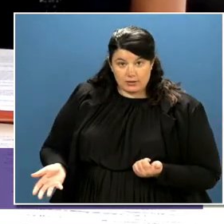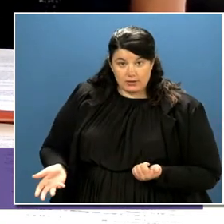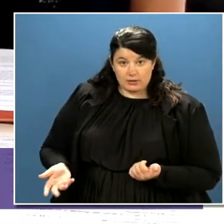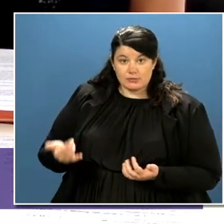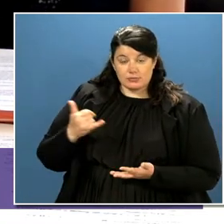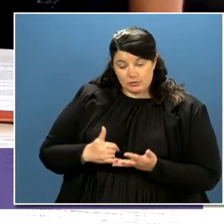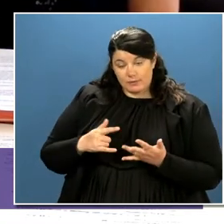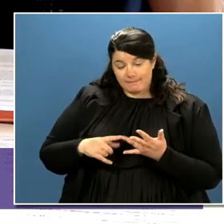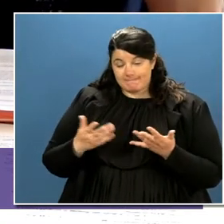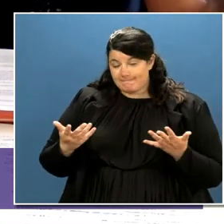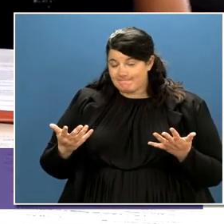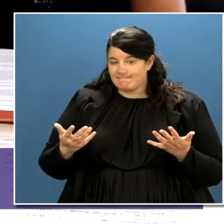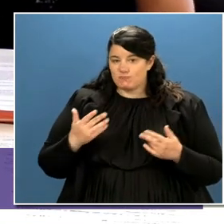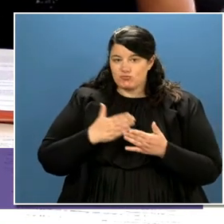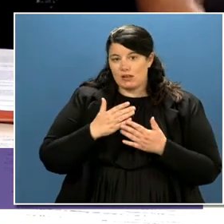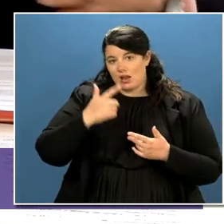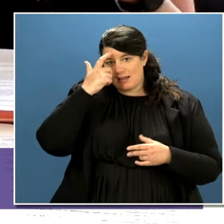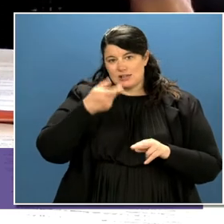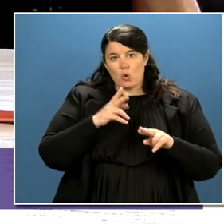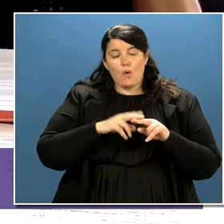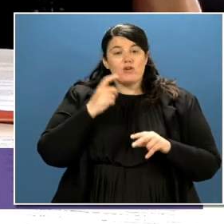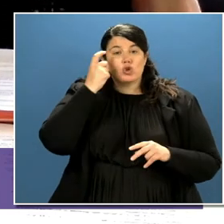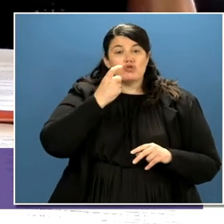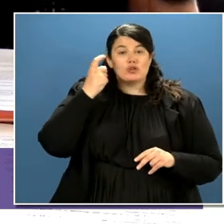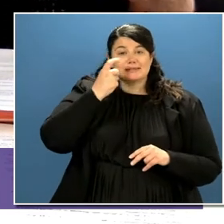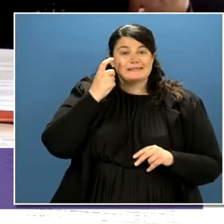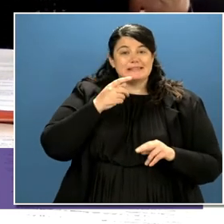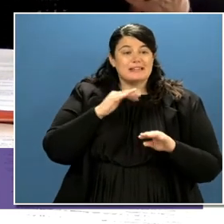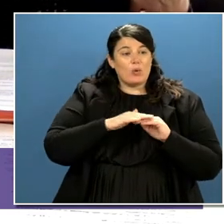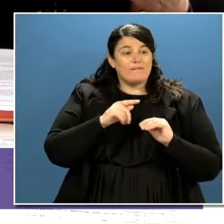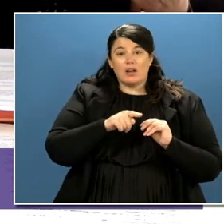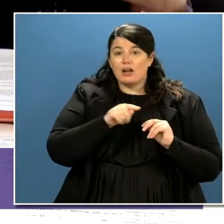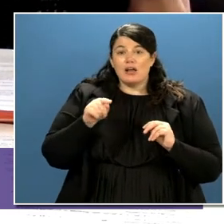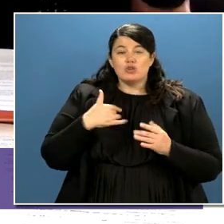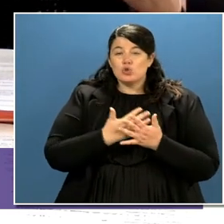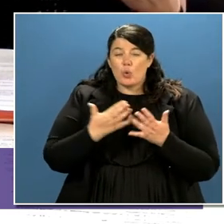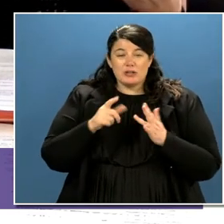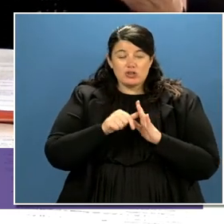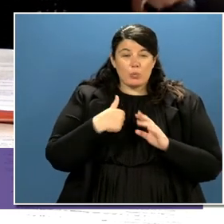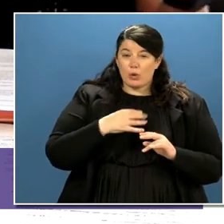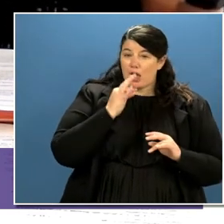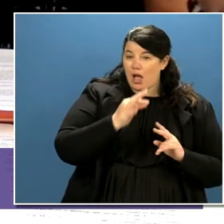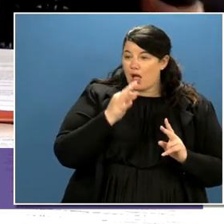And this comes into that whole idea of curiosity. There are so many times where we are given examples of people saying,